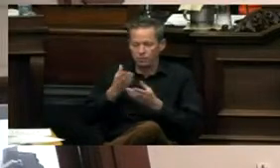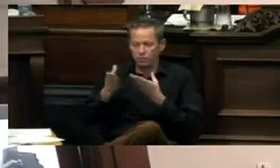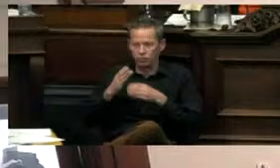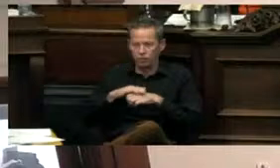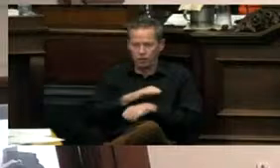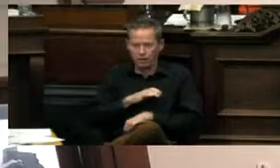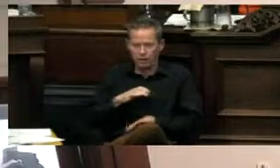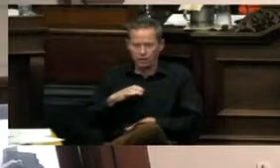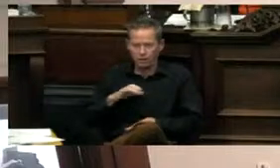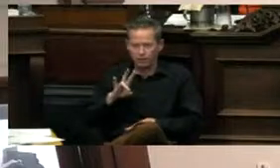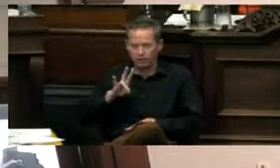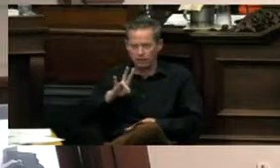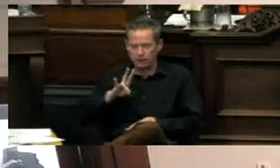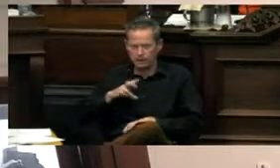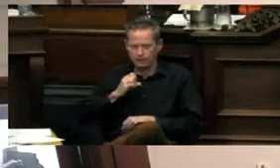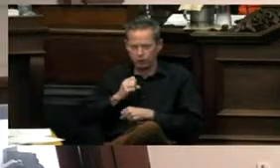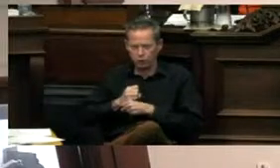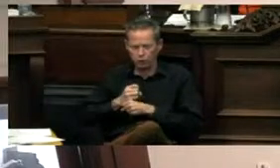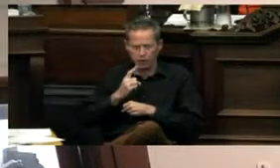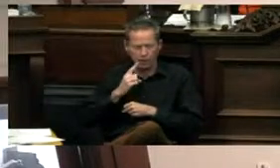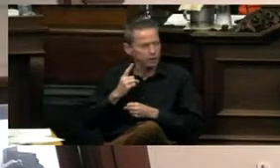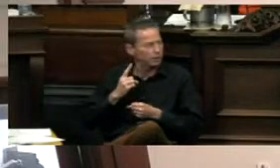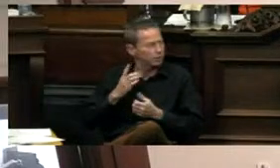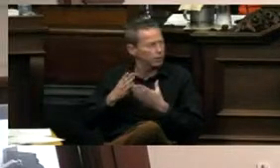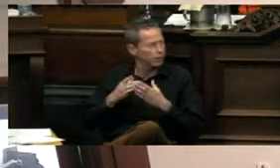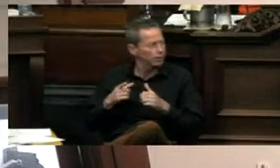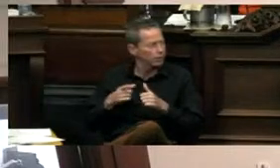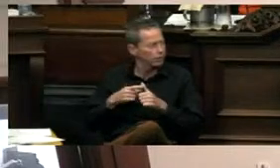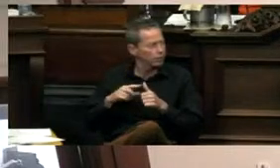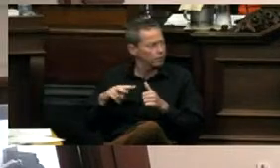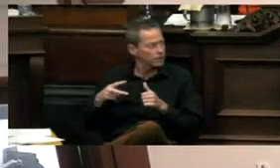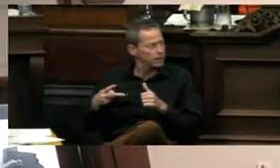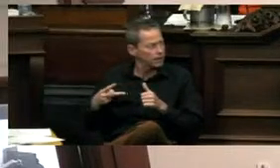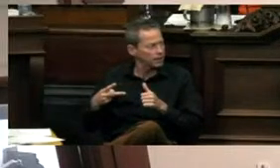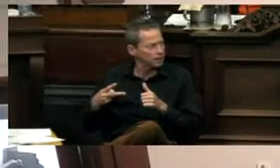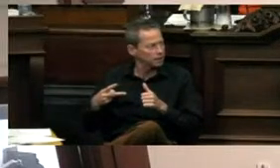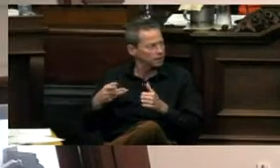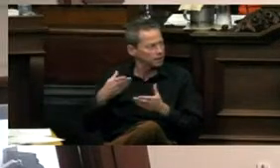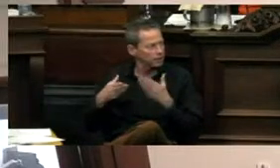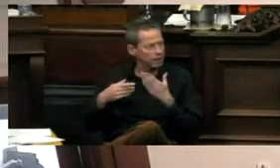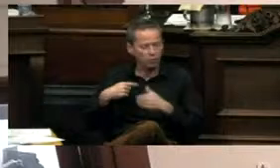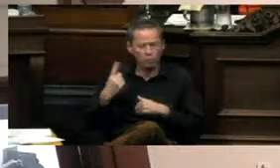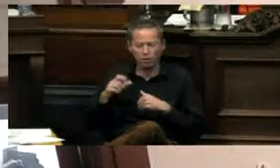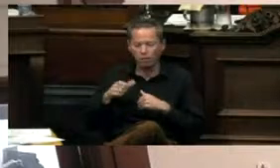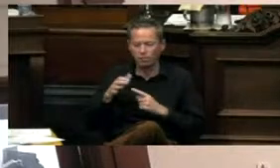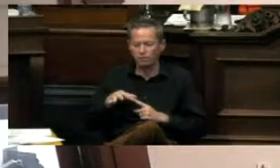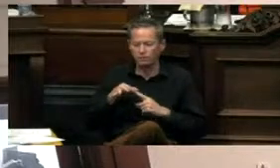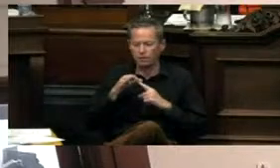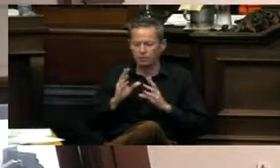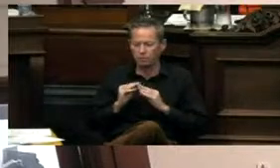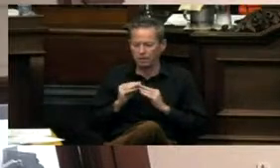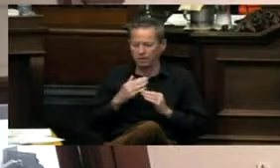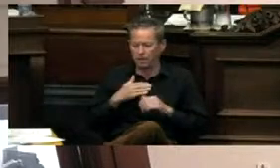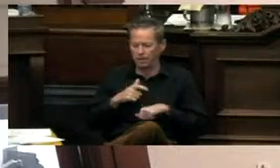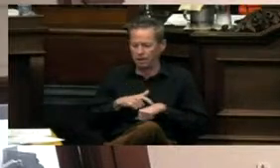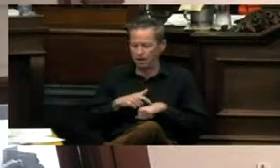your point, I've been on council for seven years. I think this is